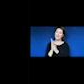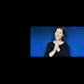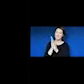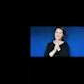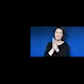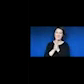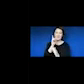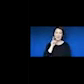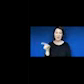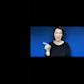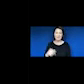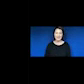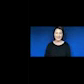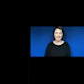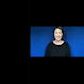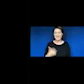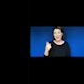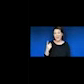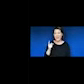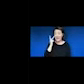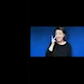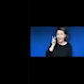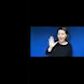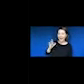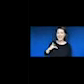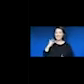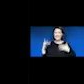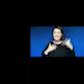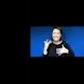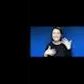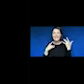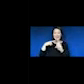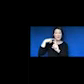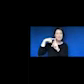They were getting enthusiasm and getting positivity throughout the interview and seeing that this